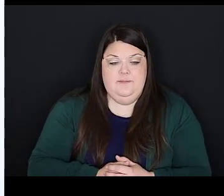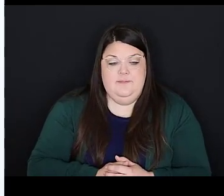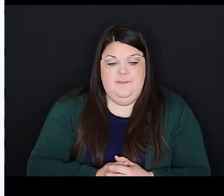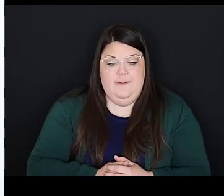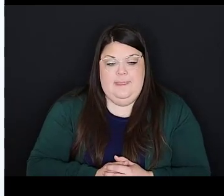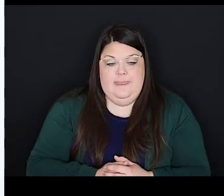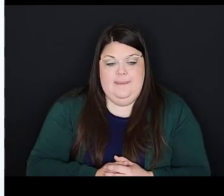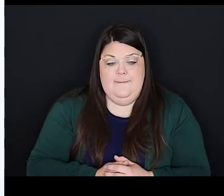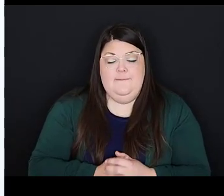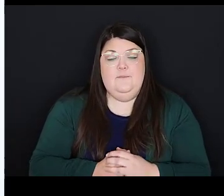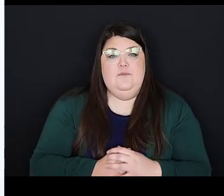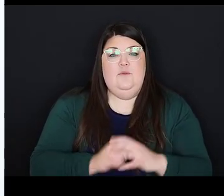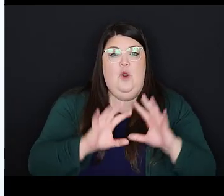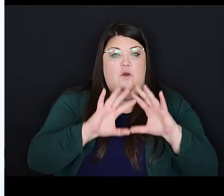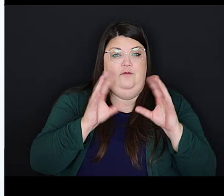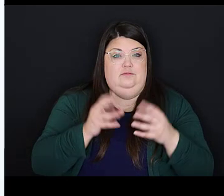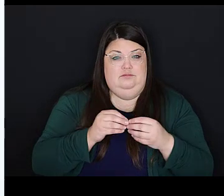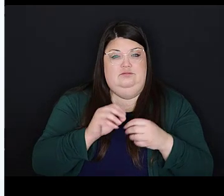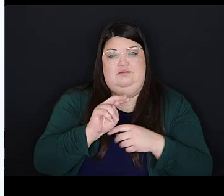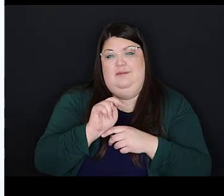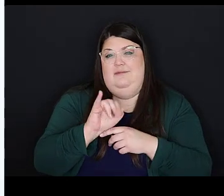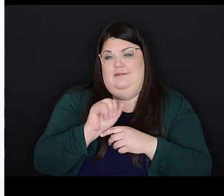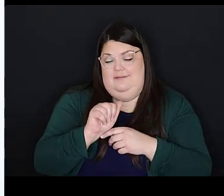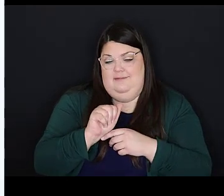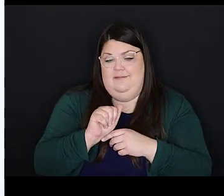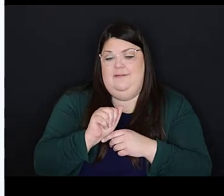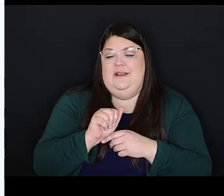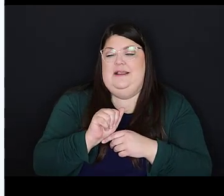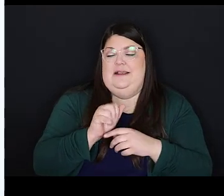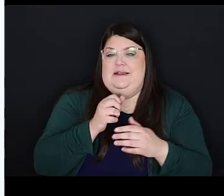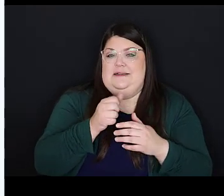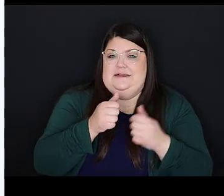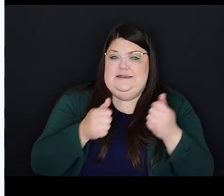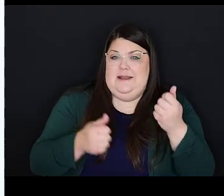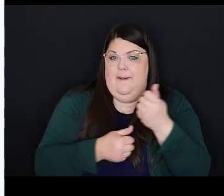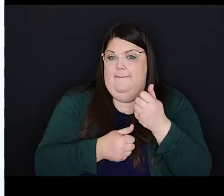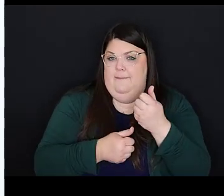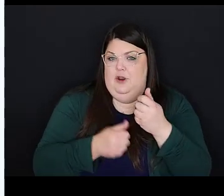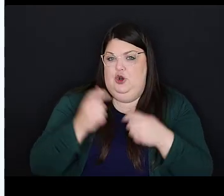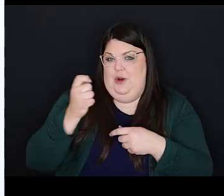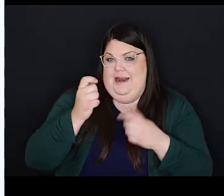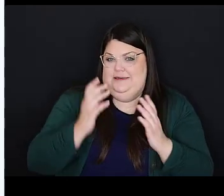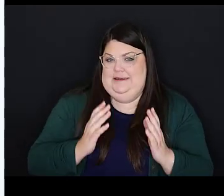Overview of NIA, Subgrantees. A grantee under this competition